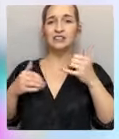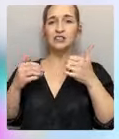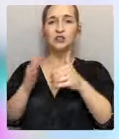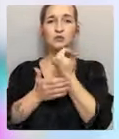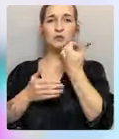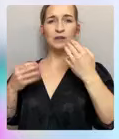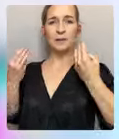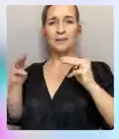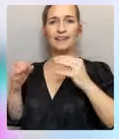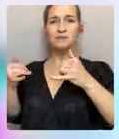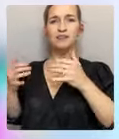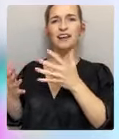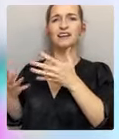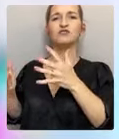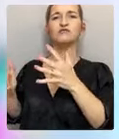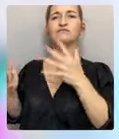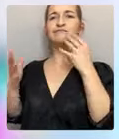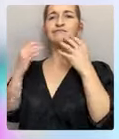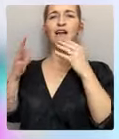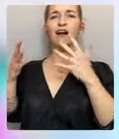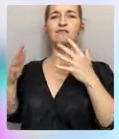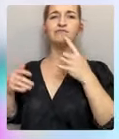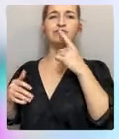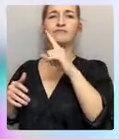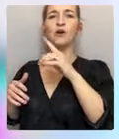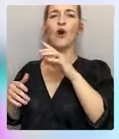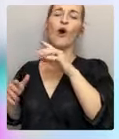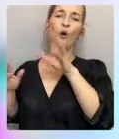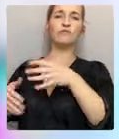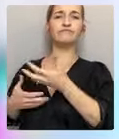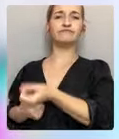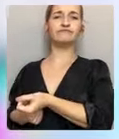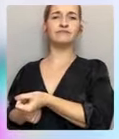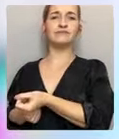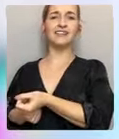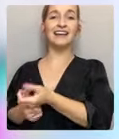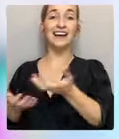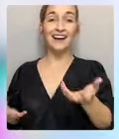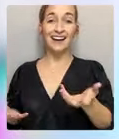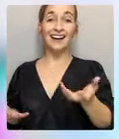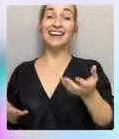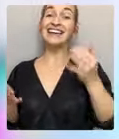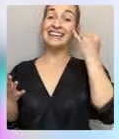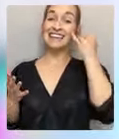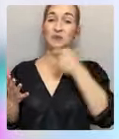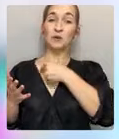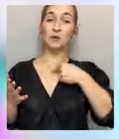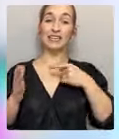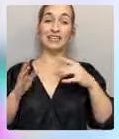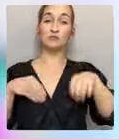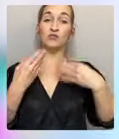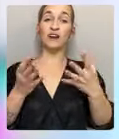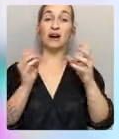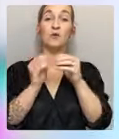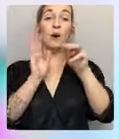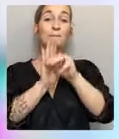they kind of got this, "Hmm, this will probably work," confidence. But, if we provide more